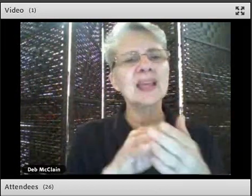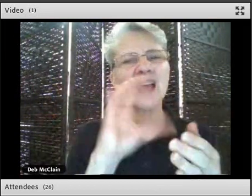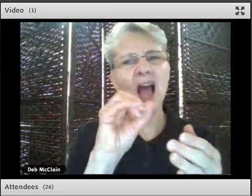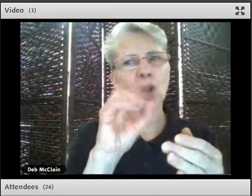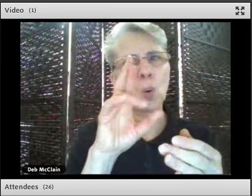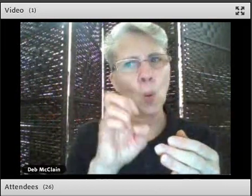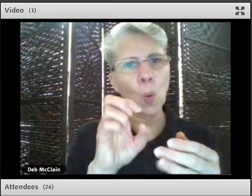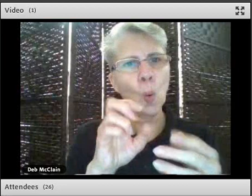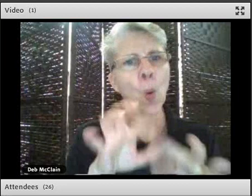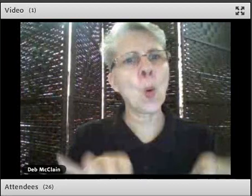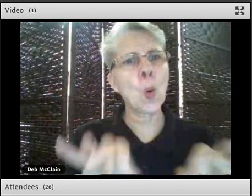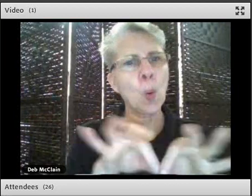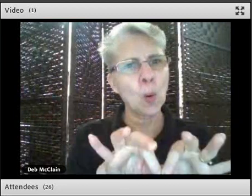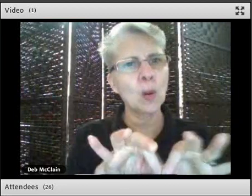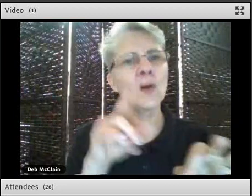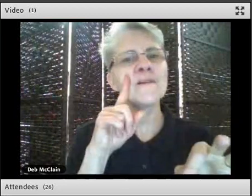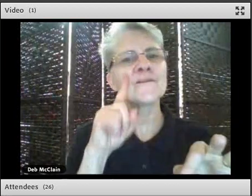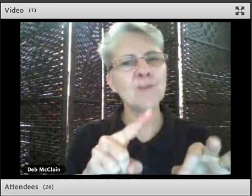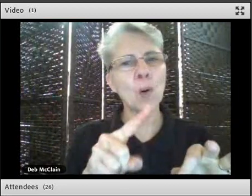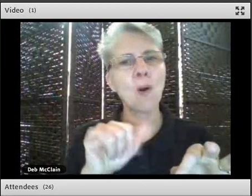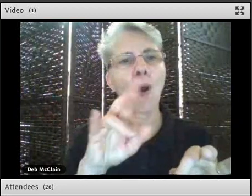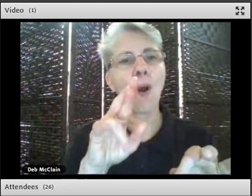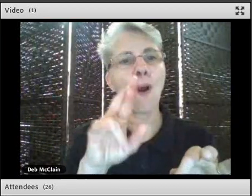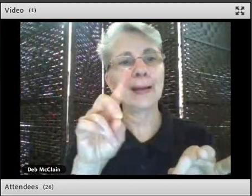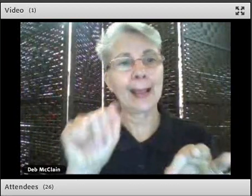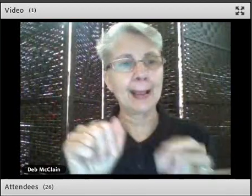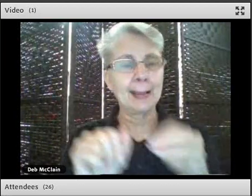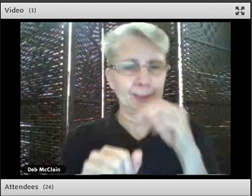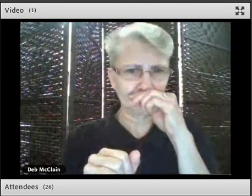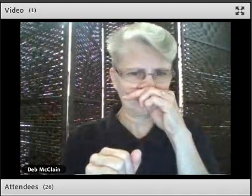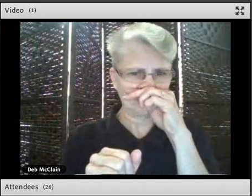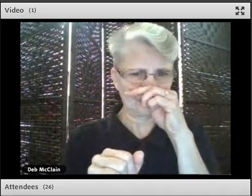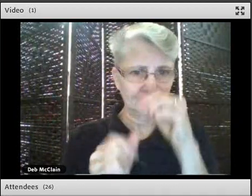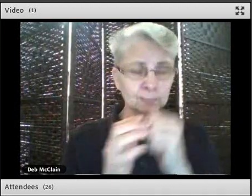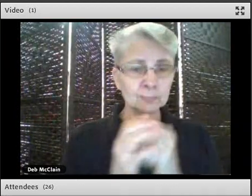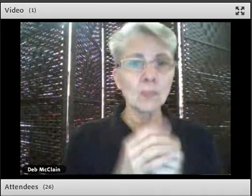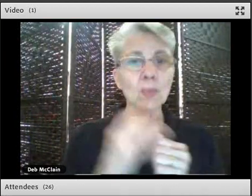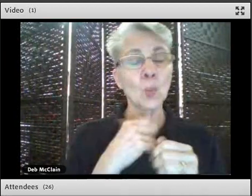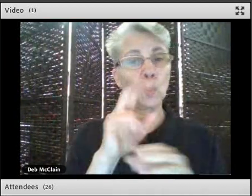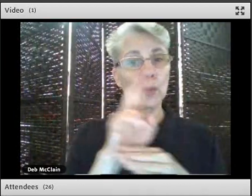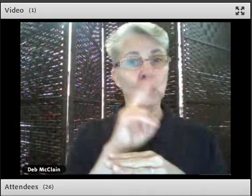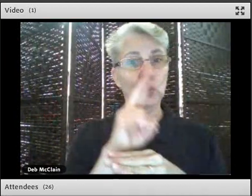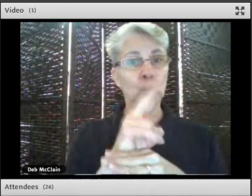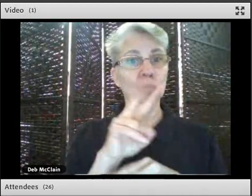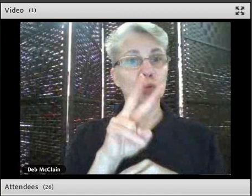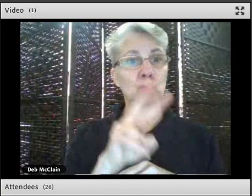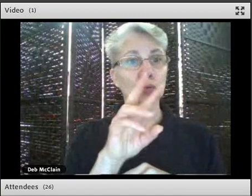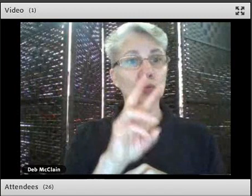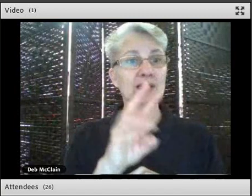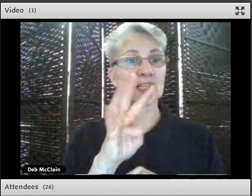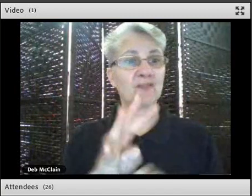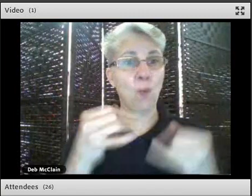And we use the 264 Field with a second indicator of one to designate a publication statement.